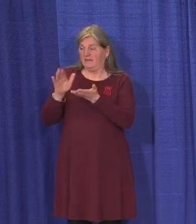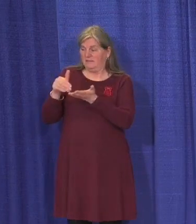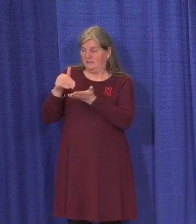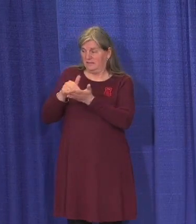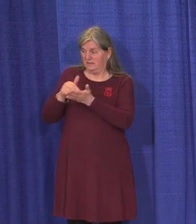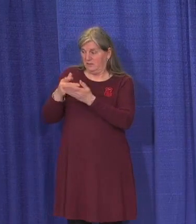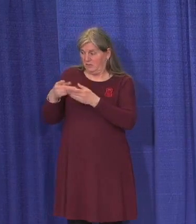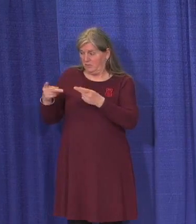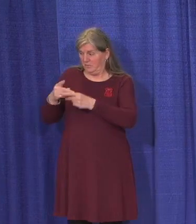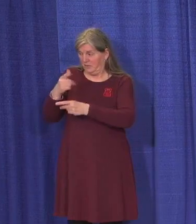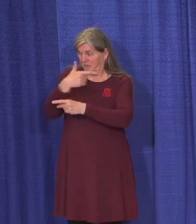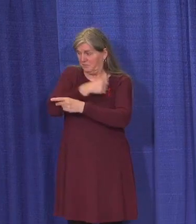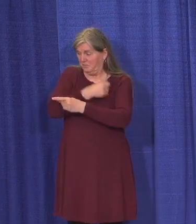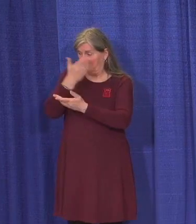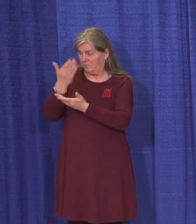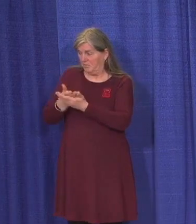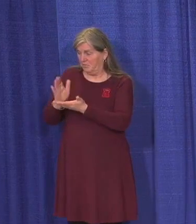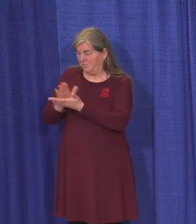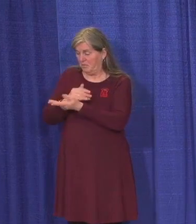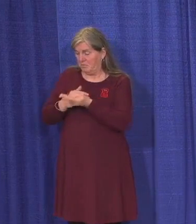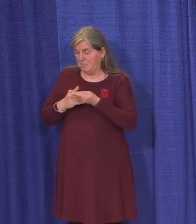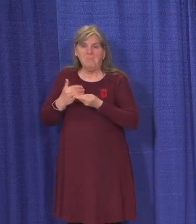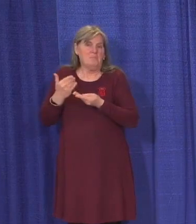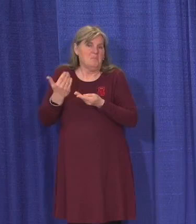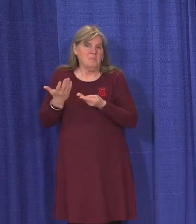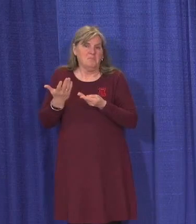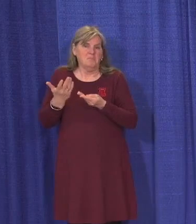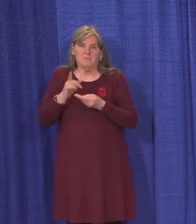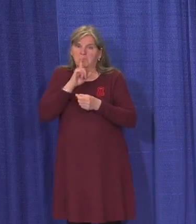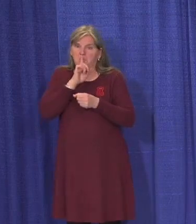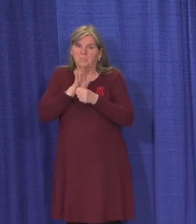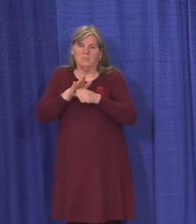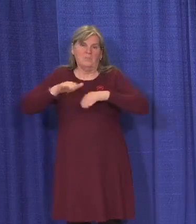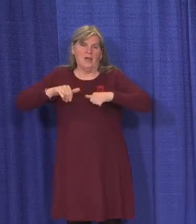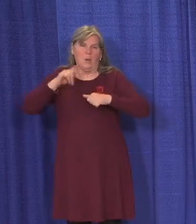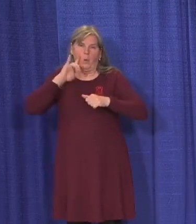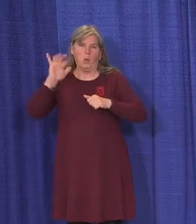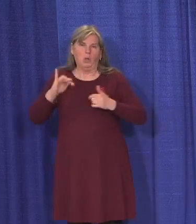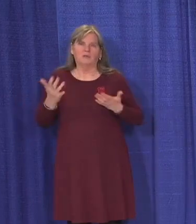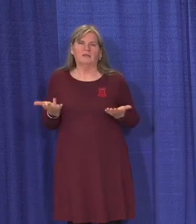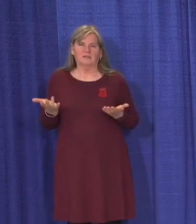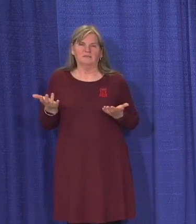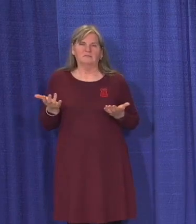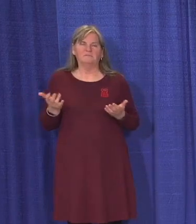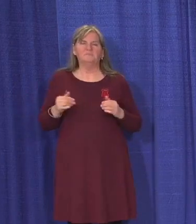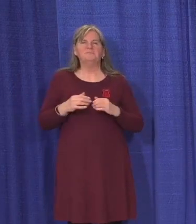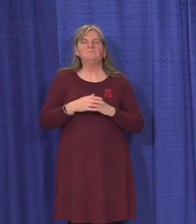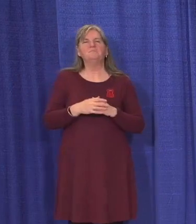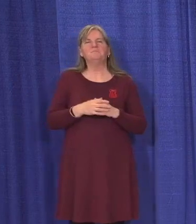have some other way of verifying which might just be